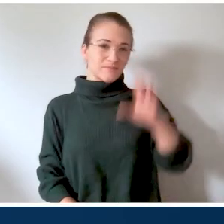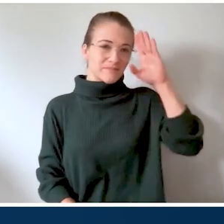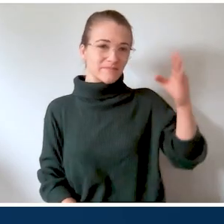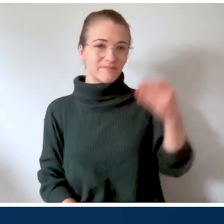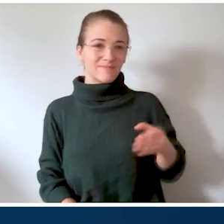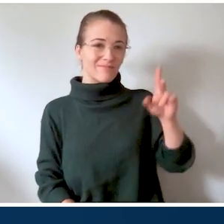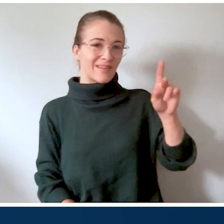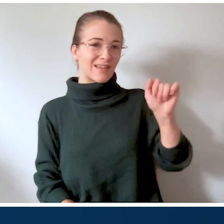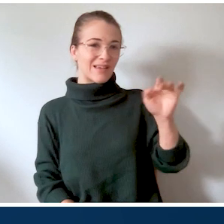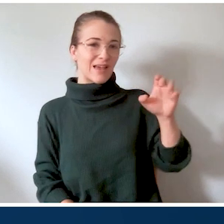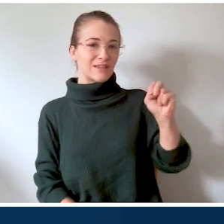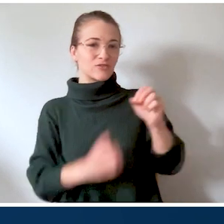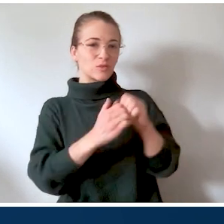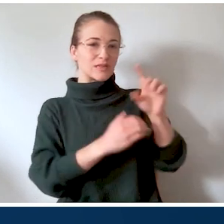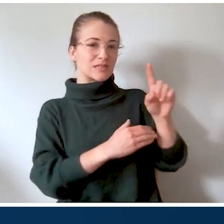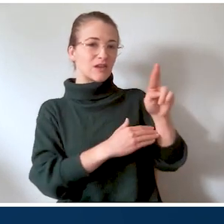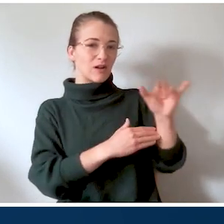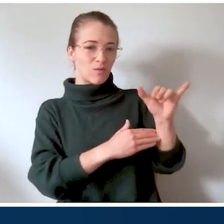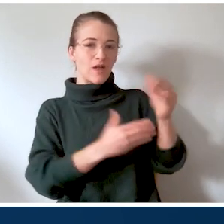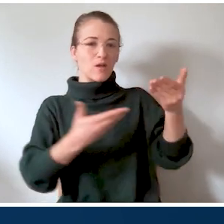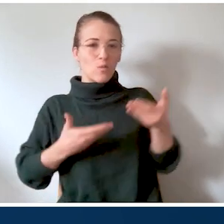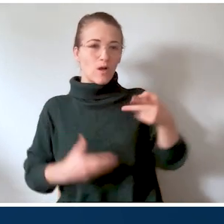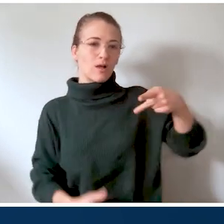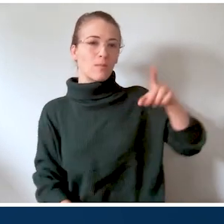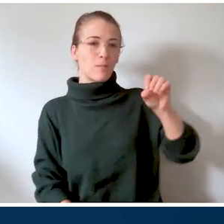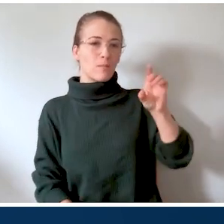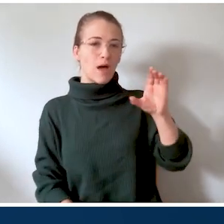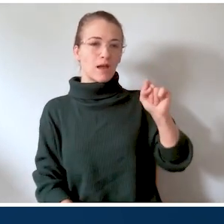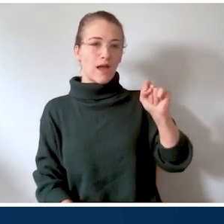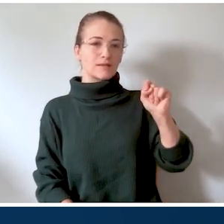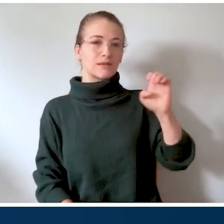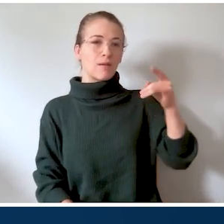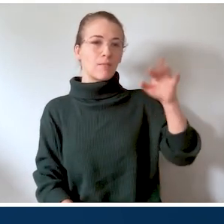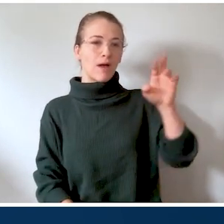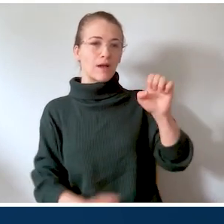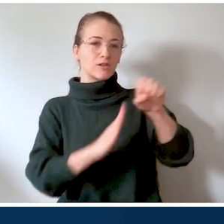This is Katrin with Disability Rights New York. Welcome to our podcast "Empire State of Rights,"